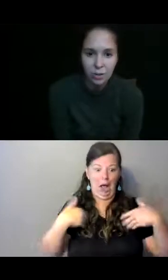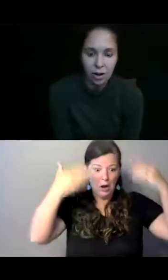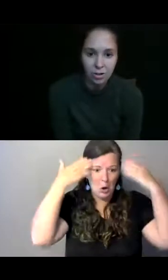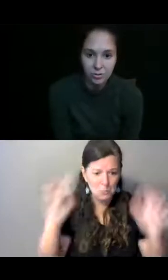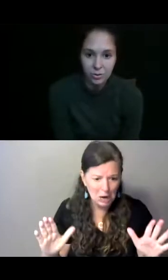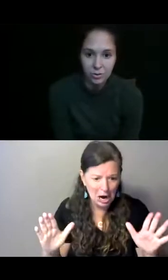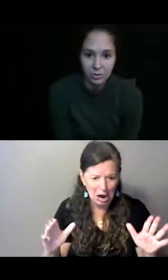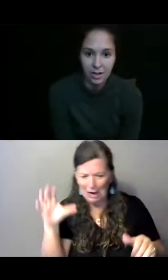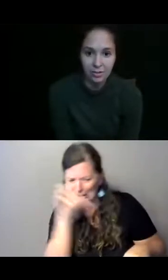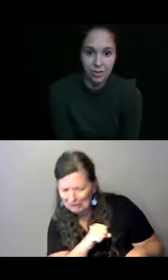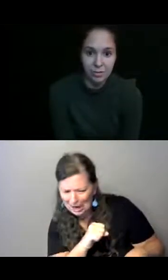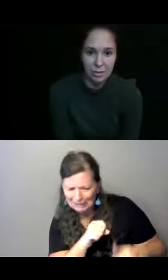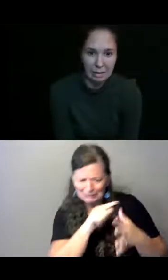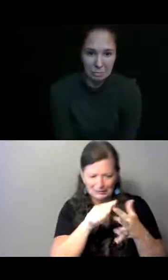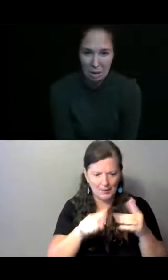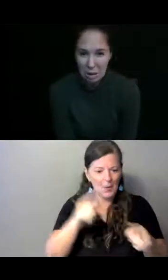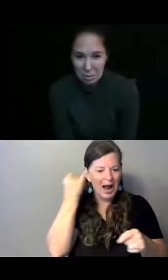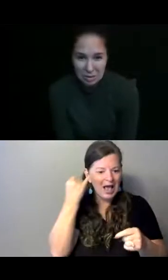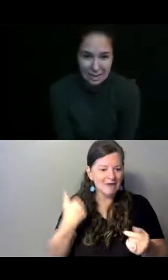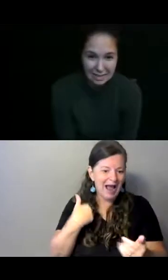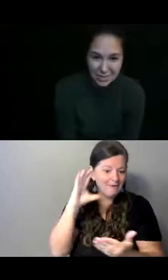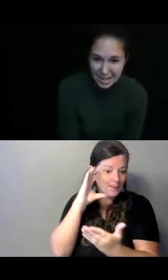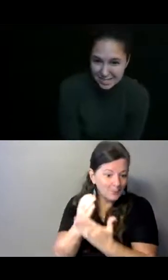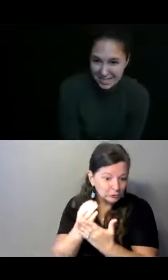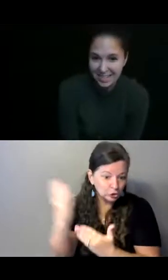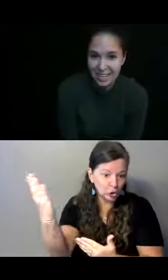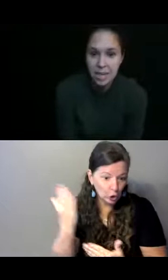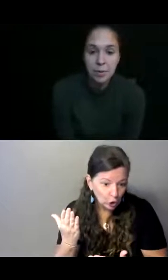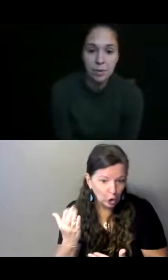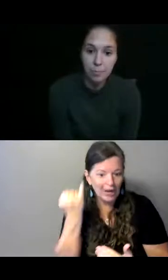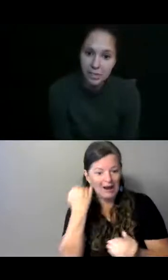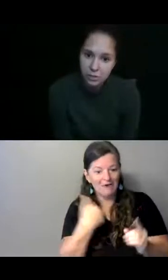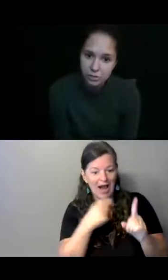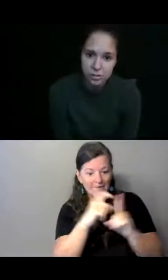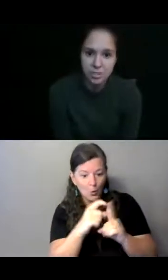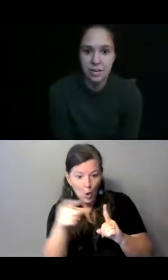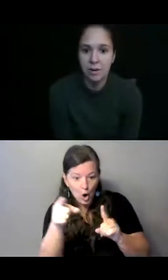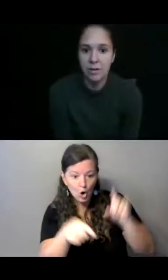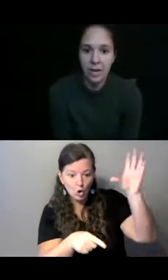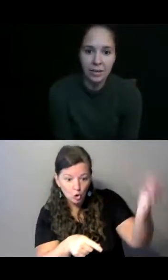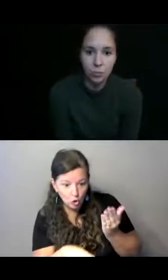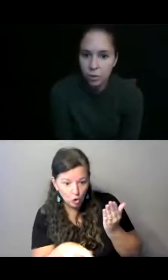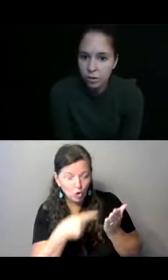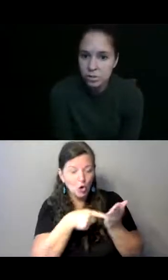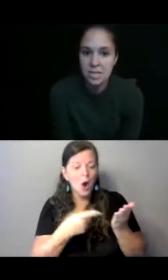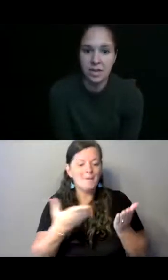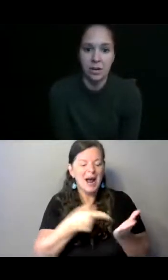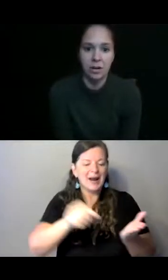Where all of you were kind of like, well, I don't know. And kind of guessing, but with pictures there, if I had the words there,